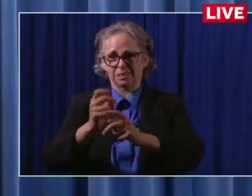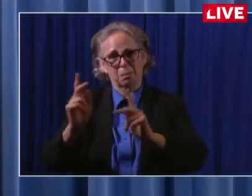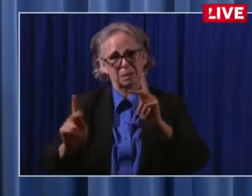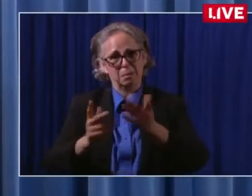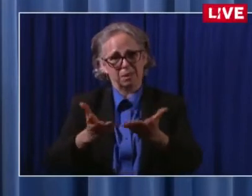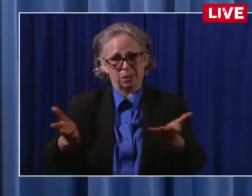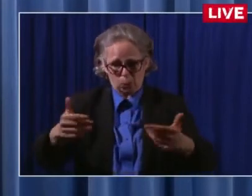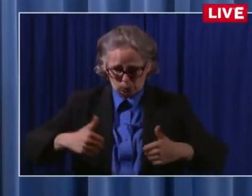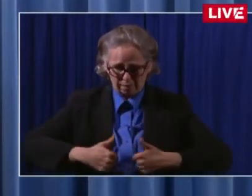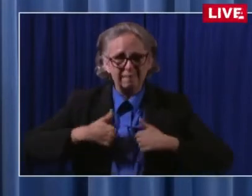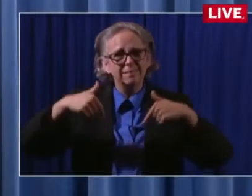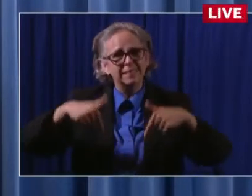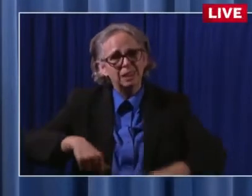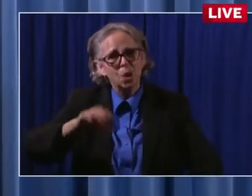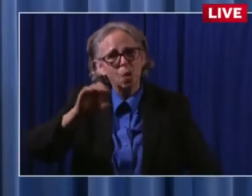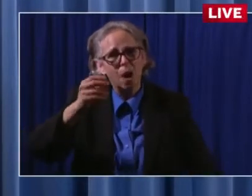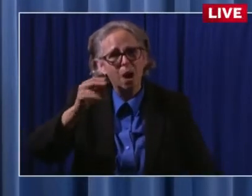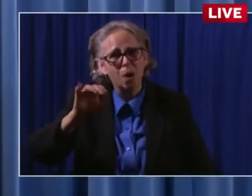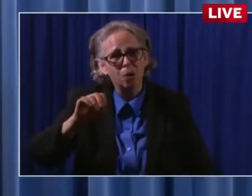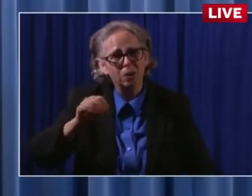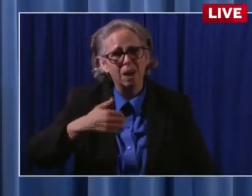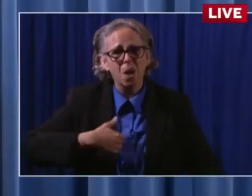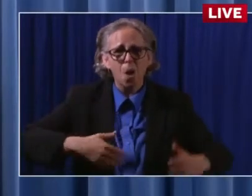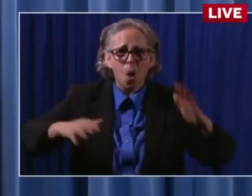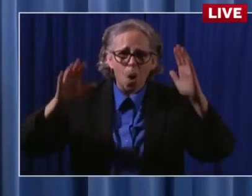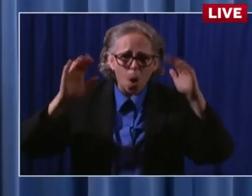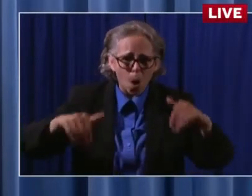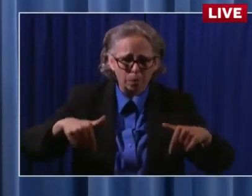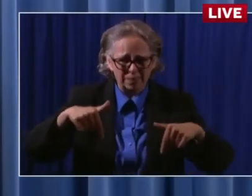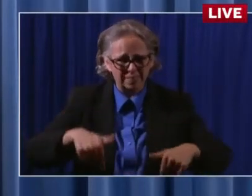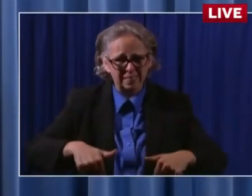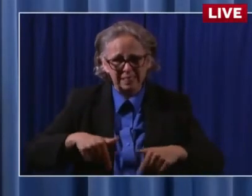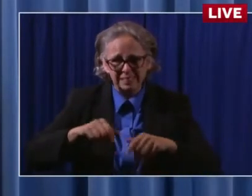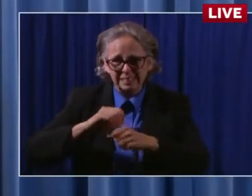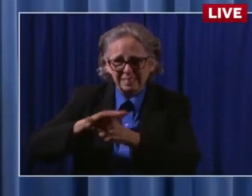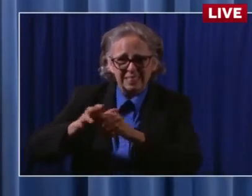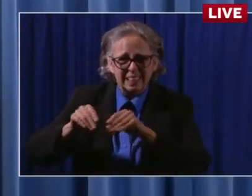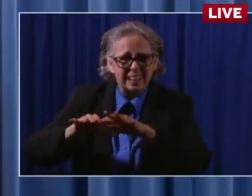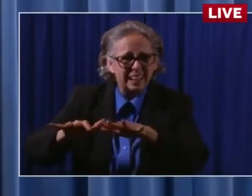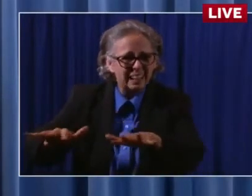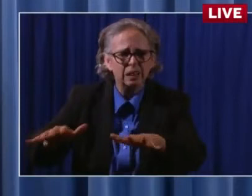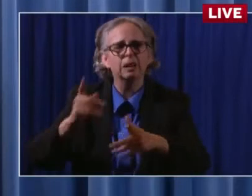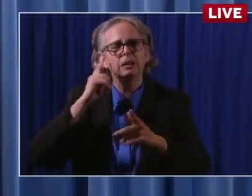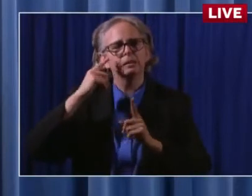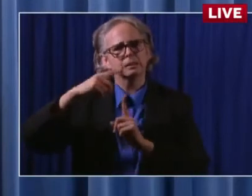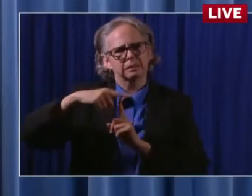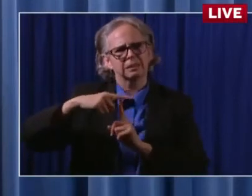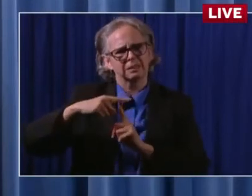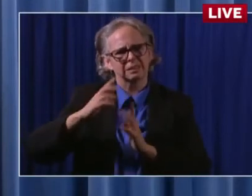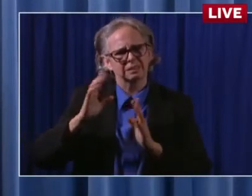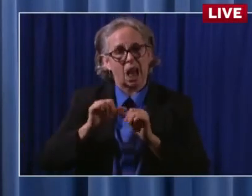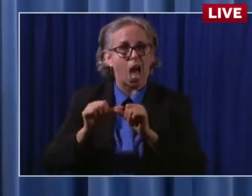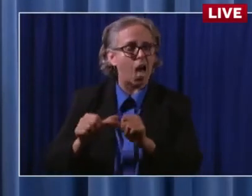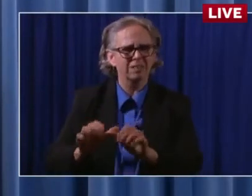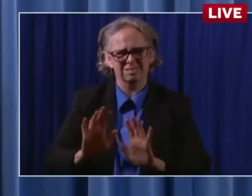IT IS FOR PROTECTION OF A FELLOW CITIZENS, AND IT IS SOMETHING THAT WE HOPE DOES NOT LAST VERY LONG.